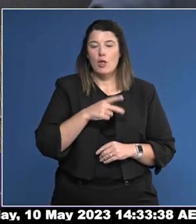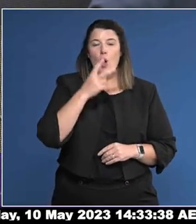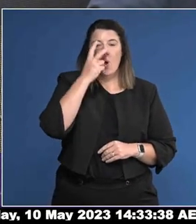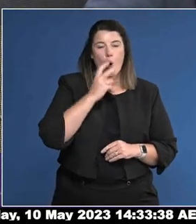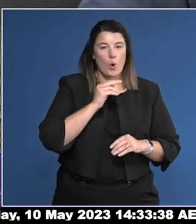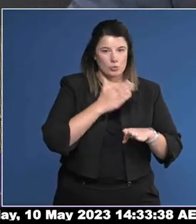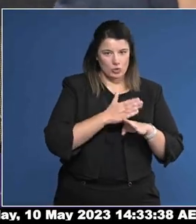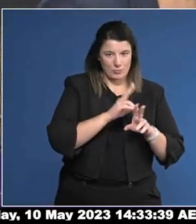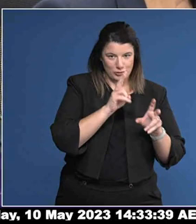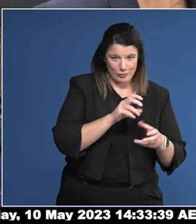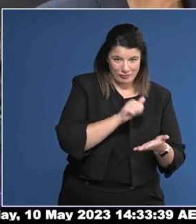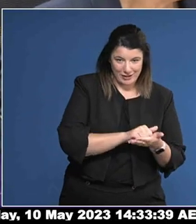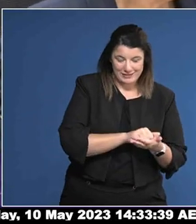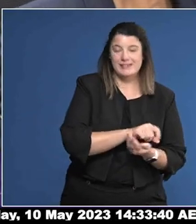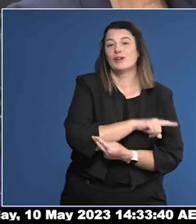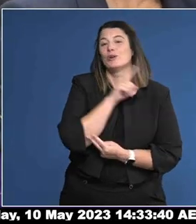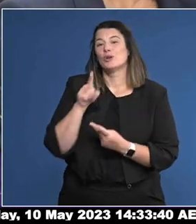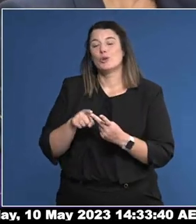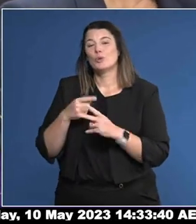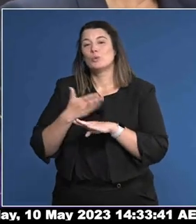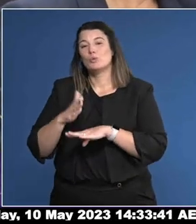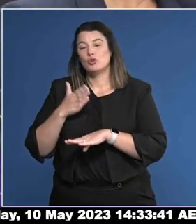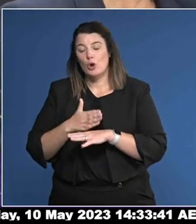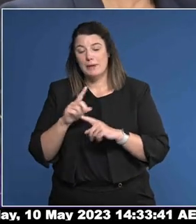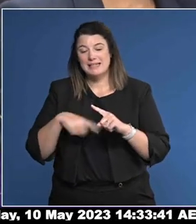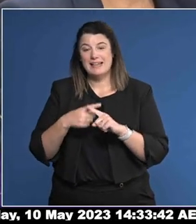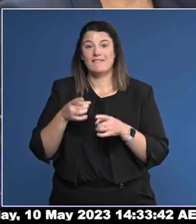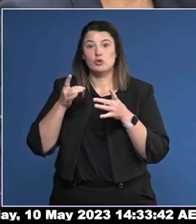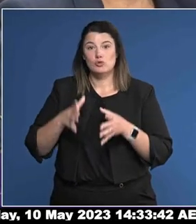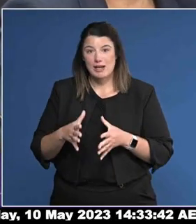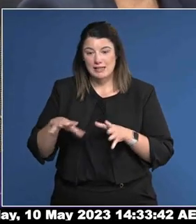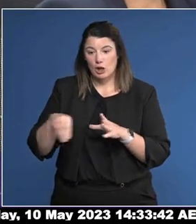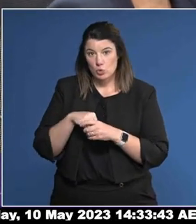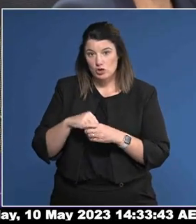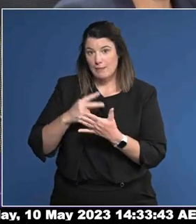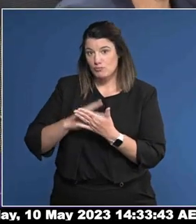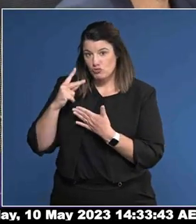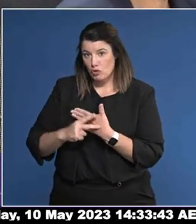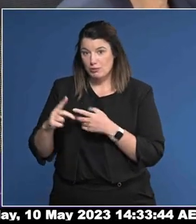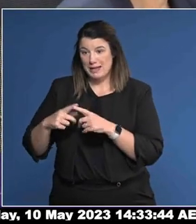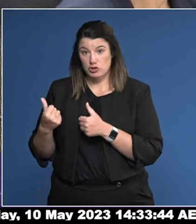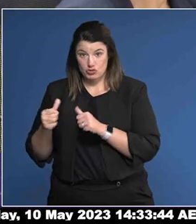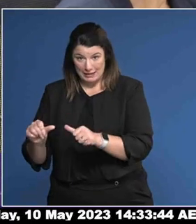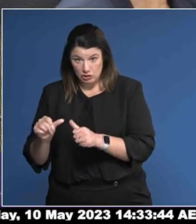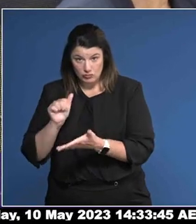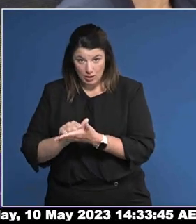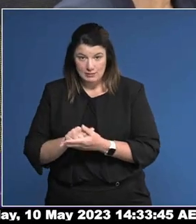Yes. MS EASTMAN: And the new title is now Executive Director, Inclusion, Programs and Strategy; is that right? Yes.